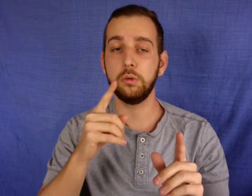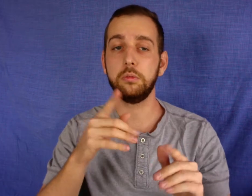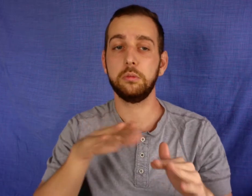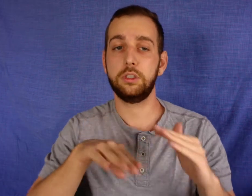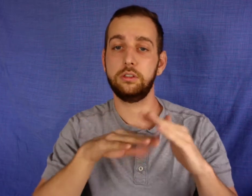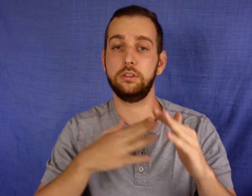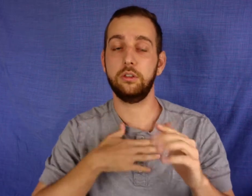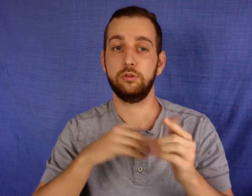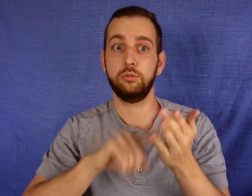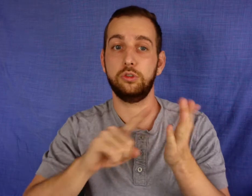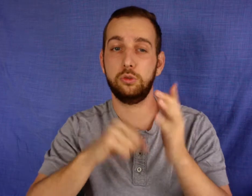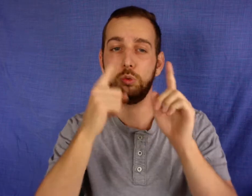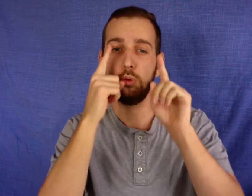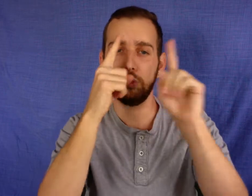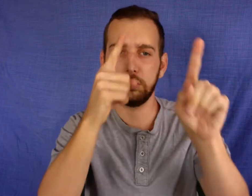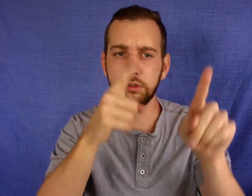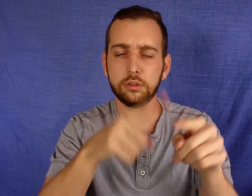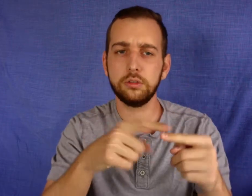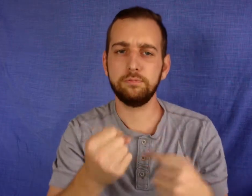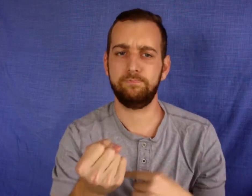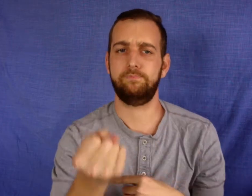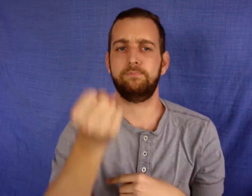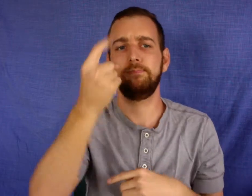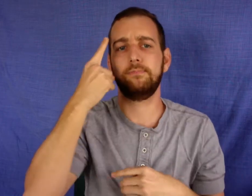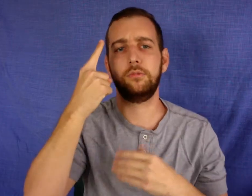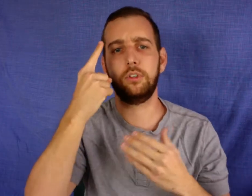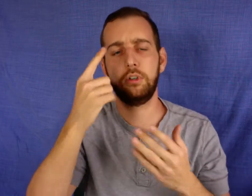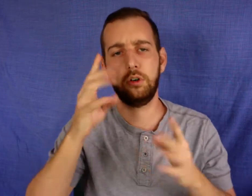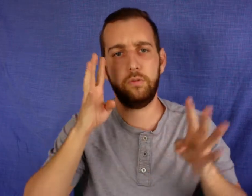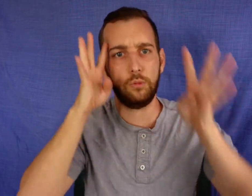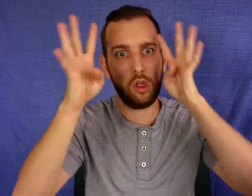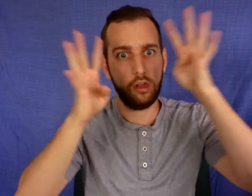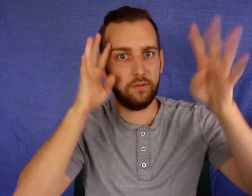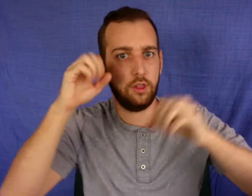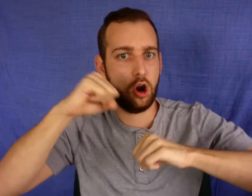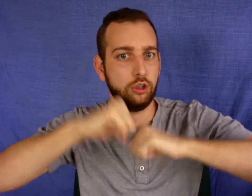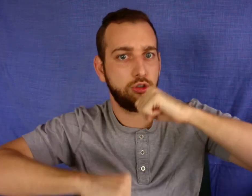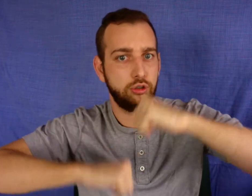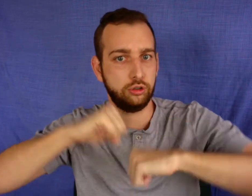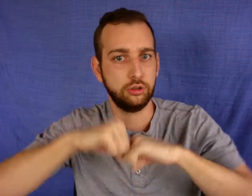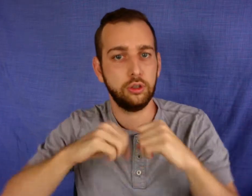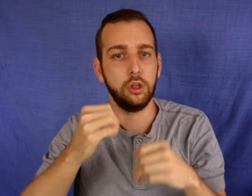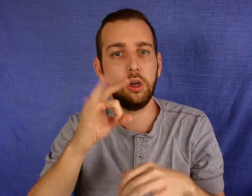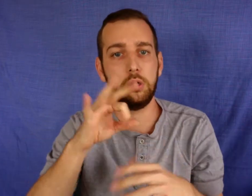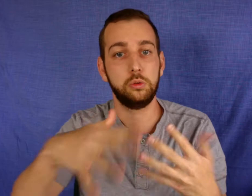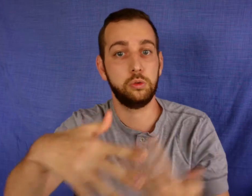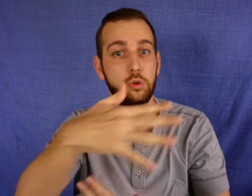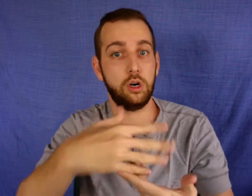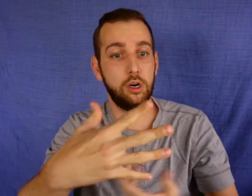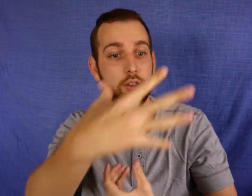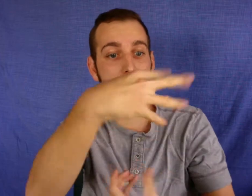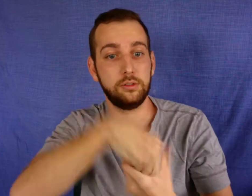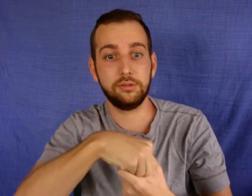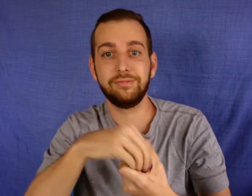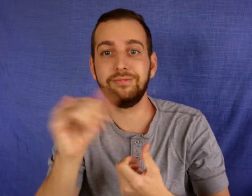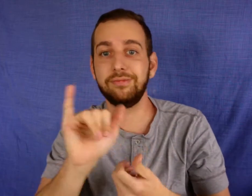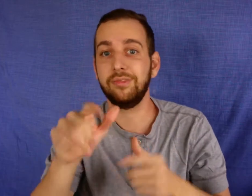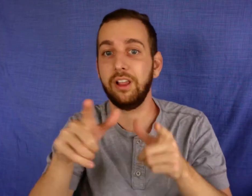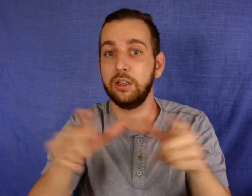My research goal was to understand innovative structures of social inclusion, such as: